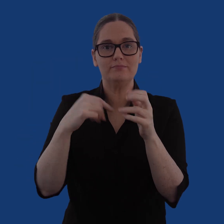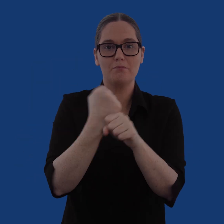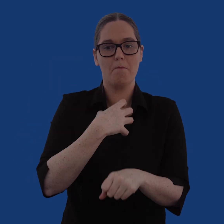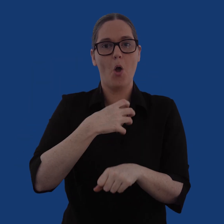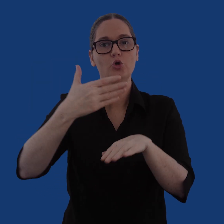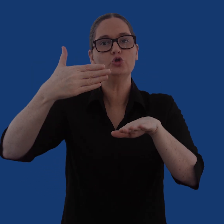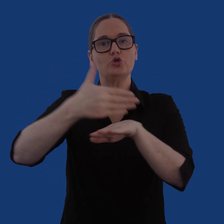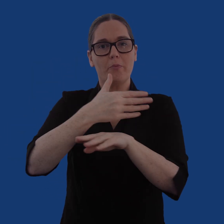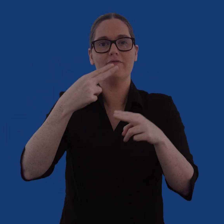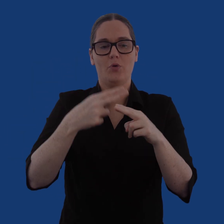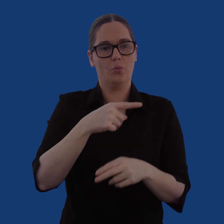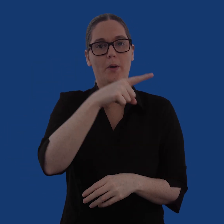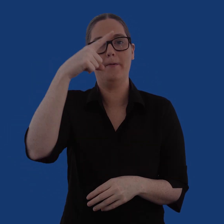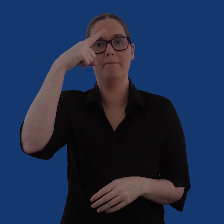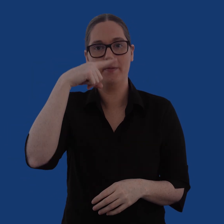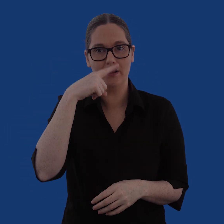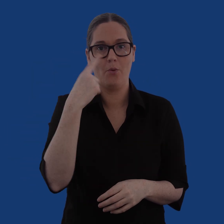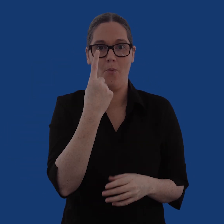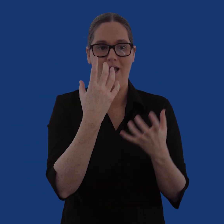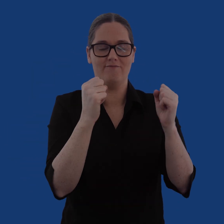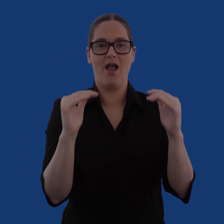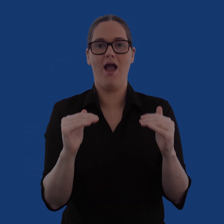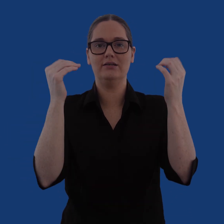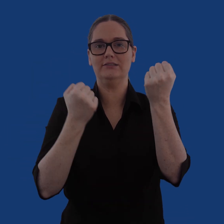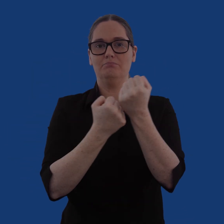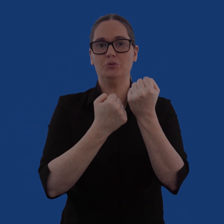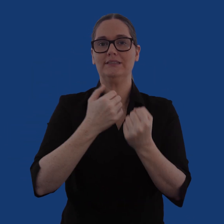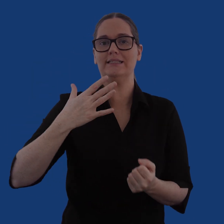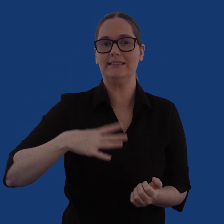create more employment for people with high support needs.